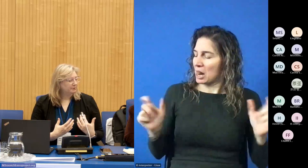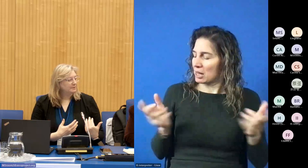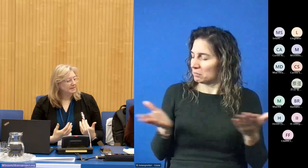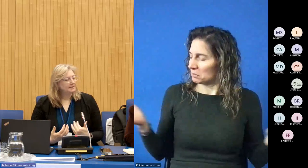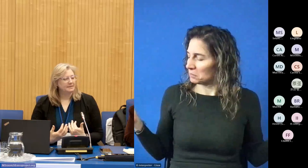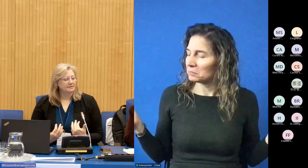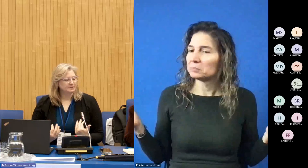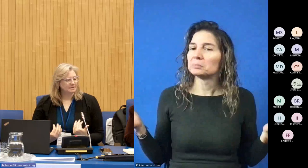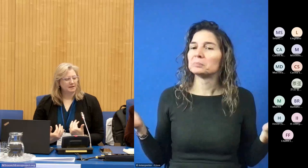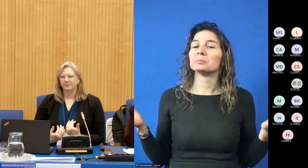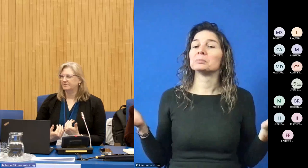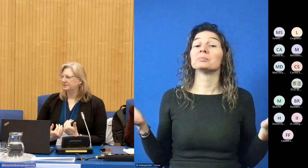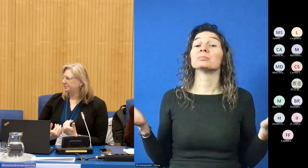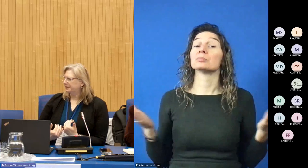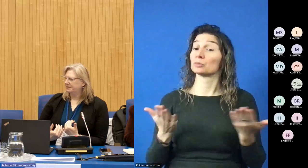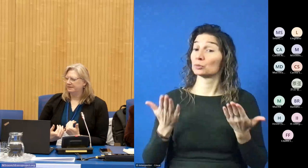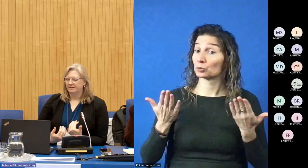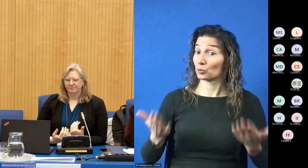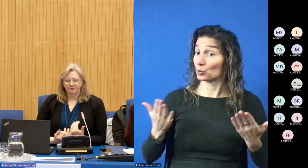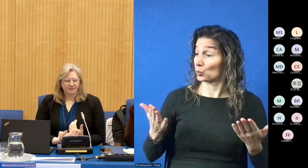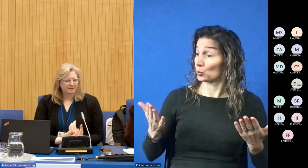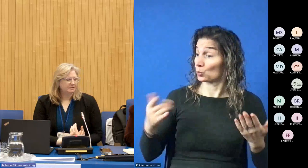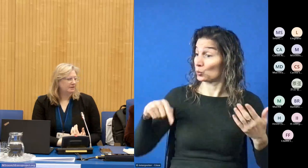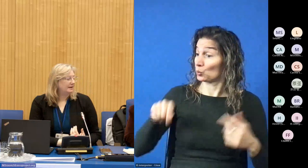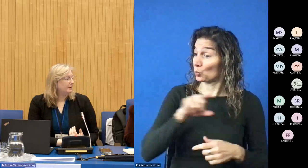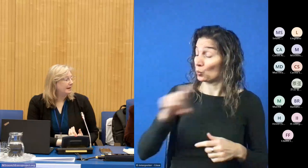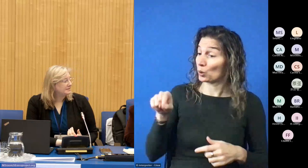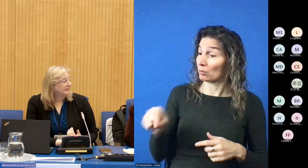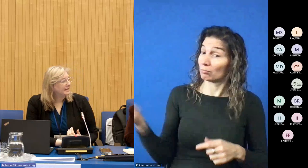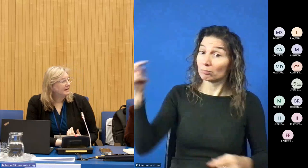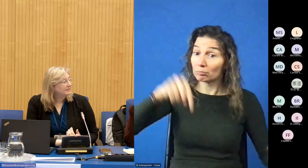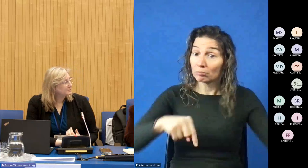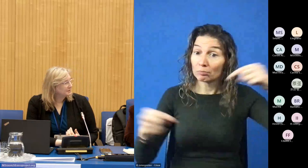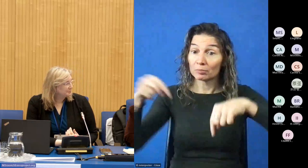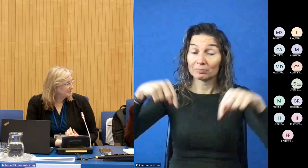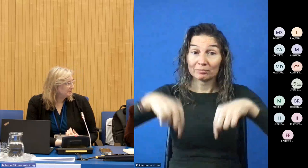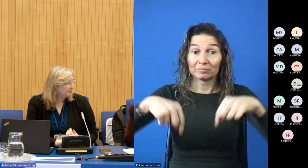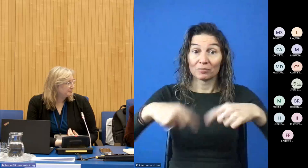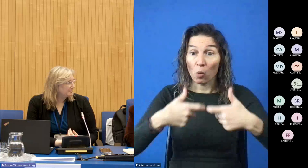you attending this conference this week, would be to interact and connect with other people who are